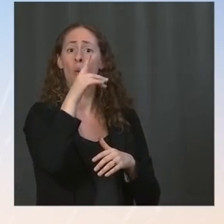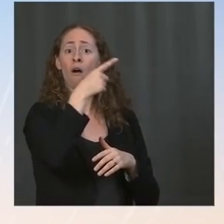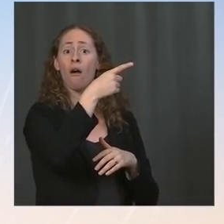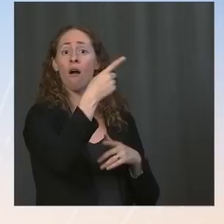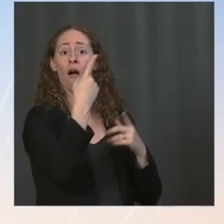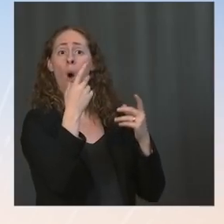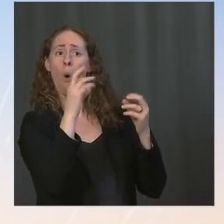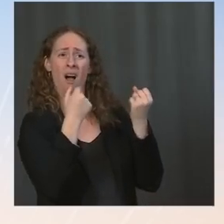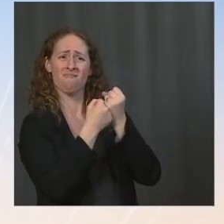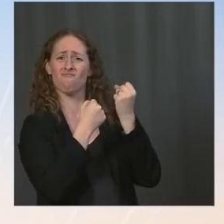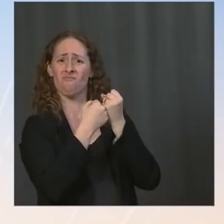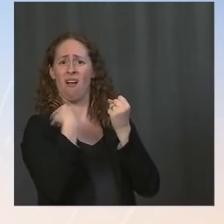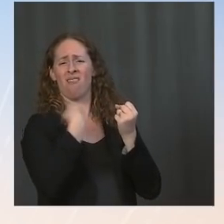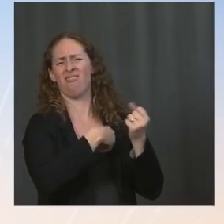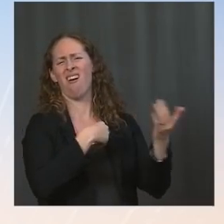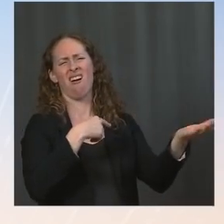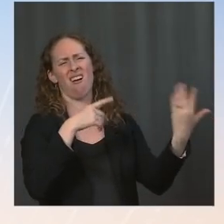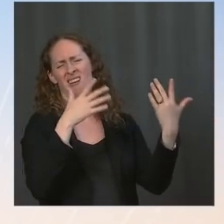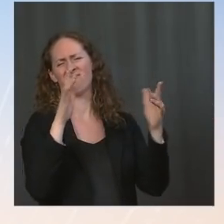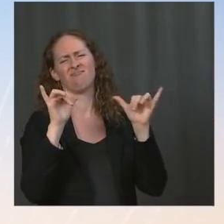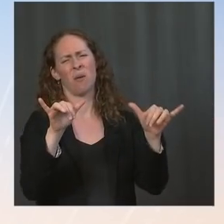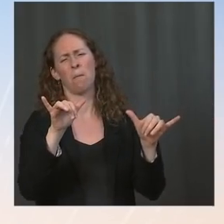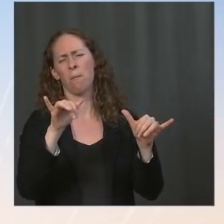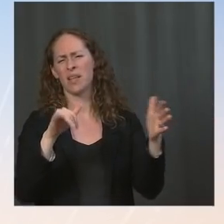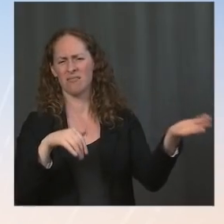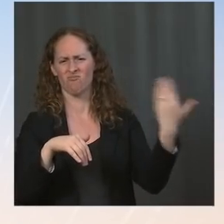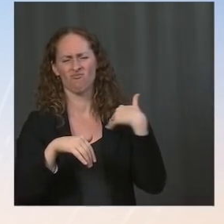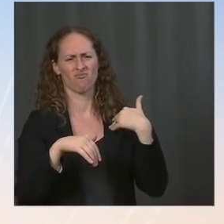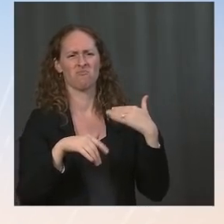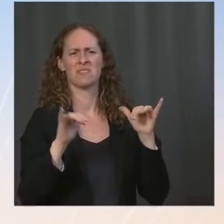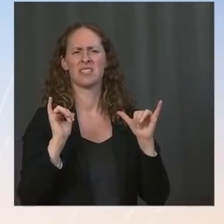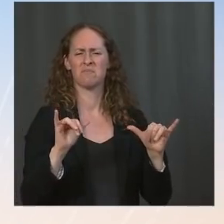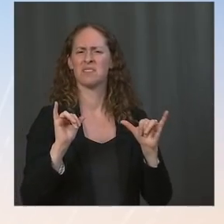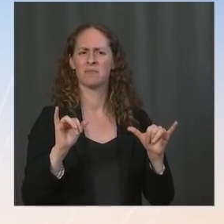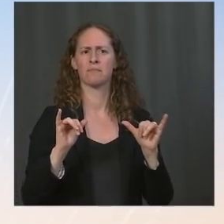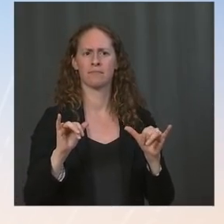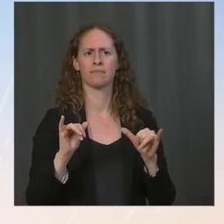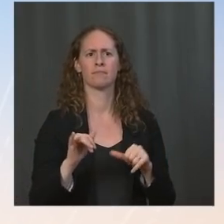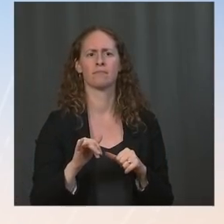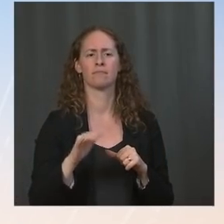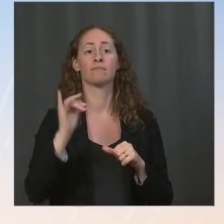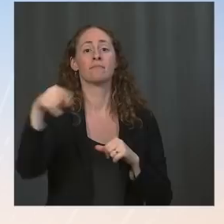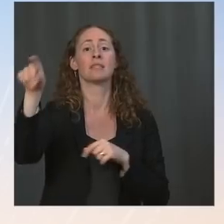That is one of the reasons why our Secretary of State has been so focused on working with international partners,